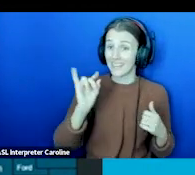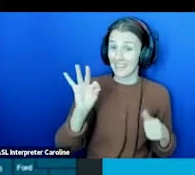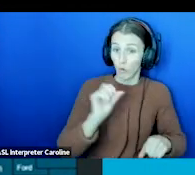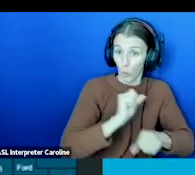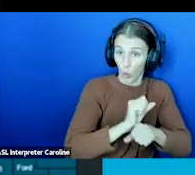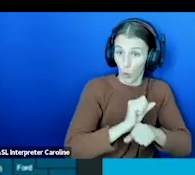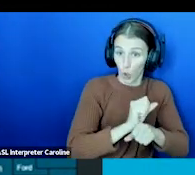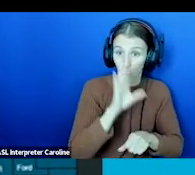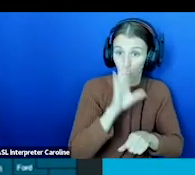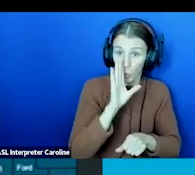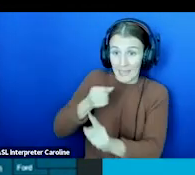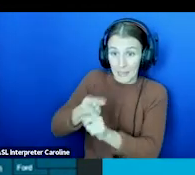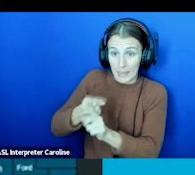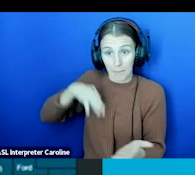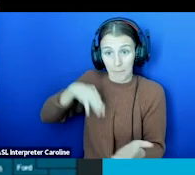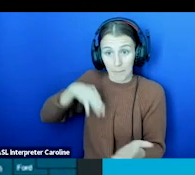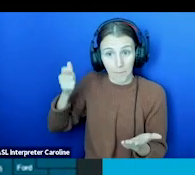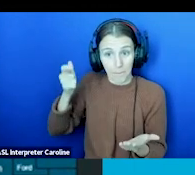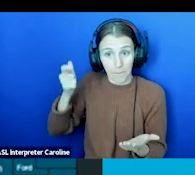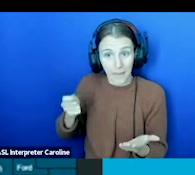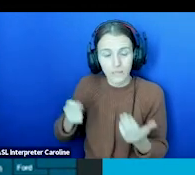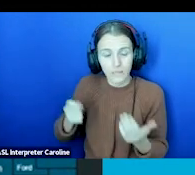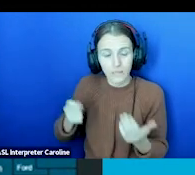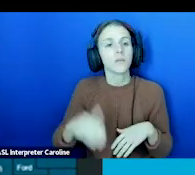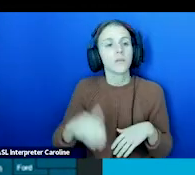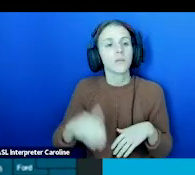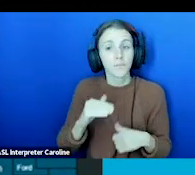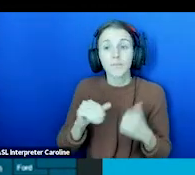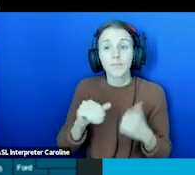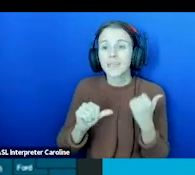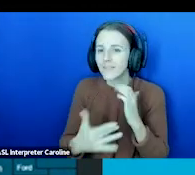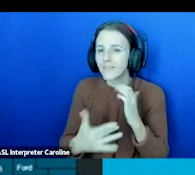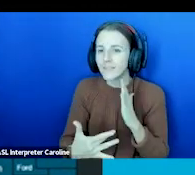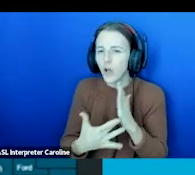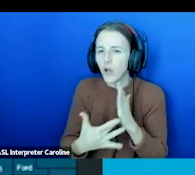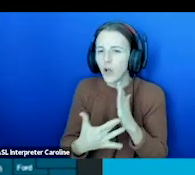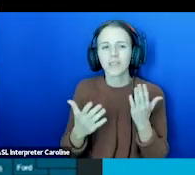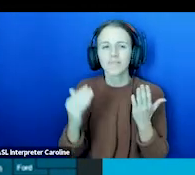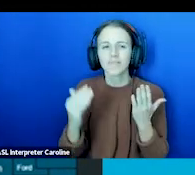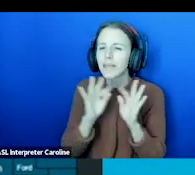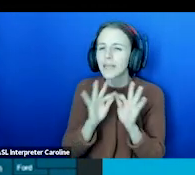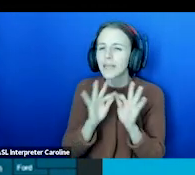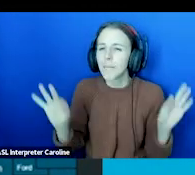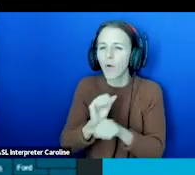HELP WITH PUBLIC BENEFITS, SPECIFICALLY APPLYING FOR PUBLIC BENEFITS AND HOW THAT WILL BE IMPACTED BY